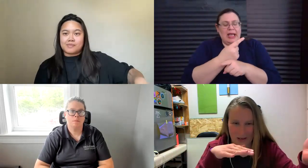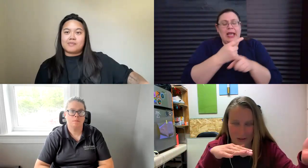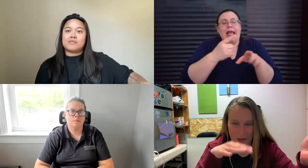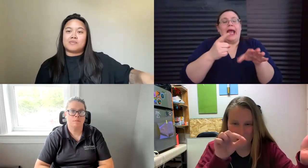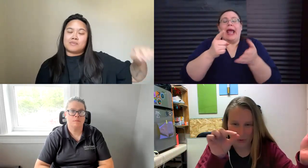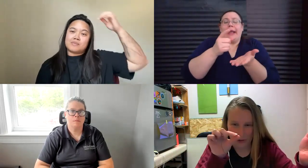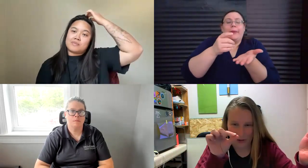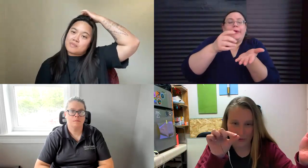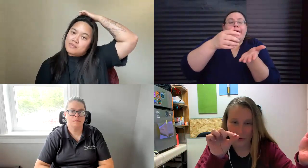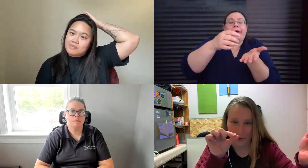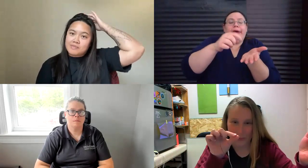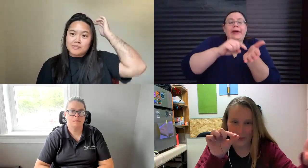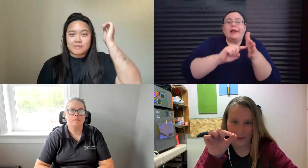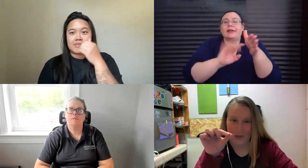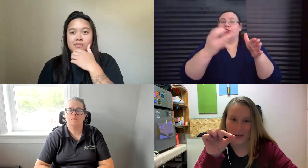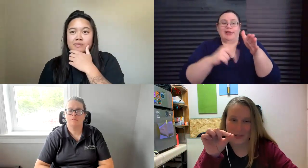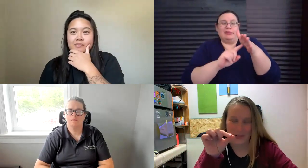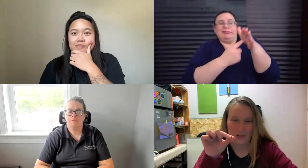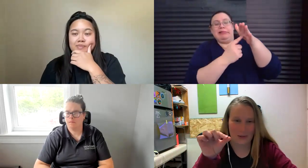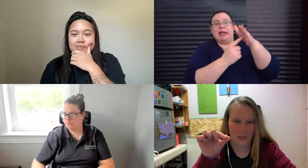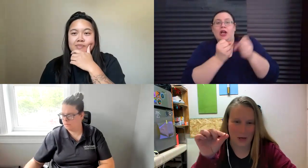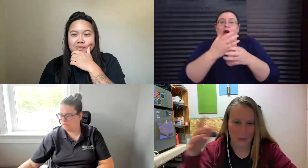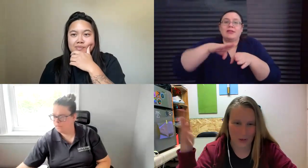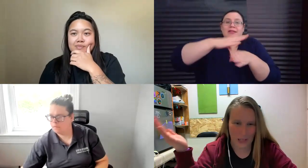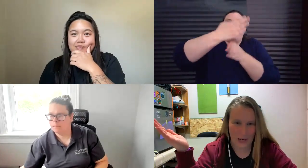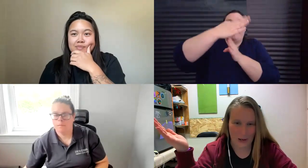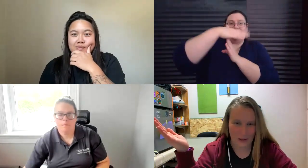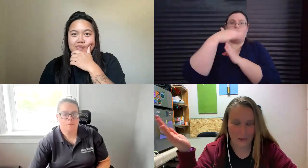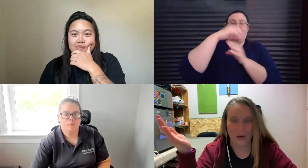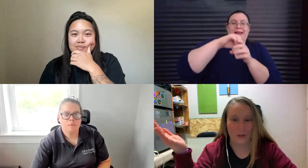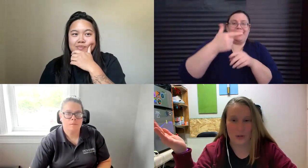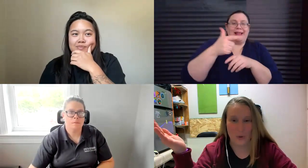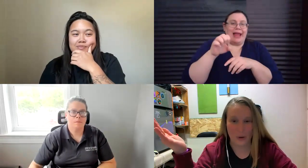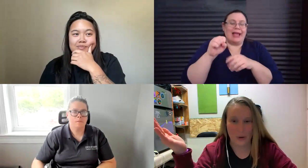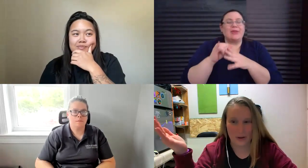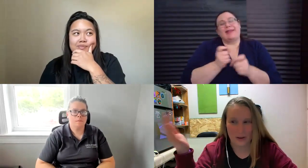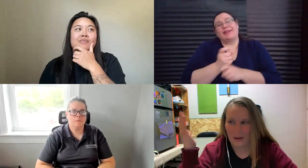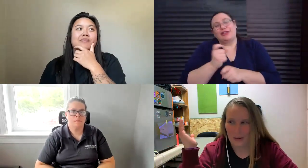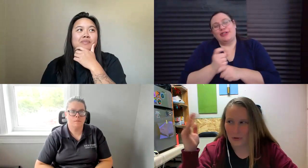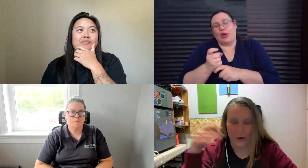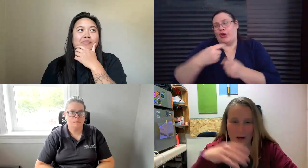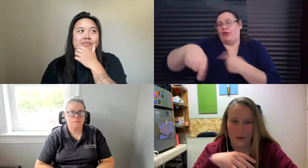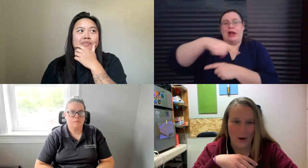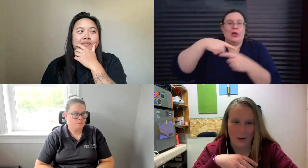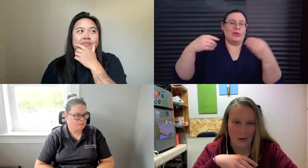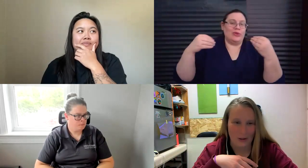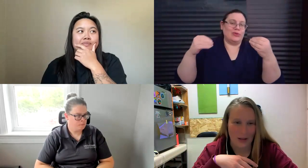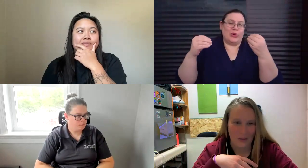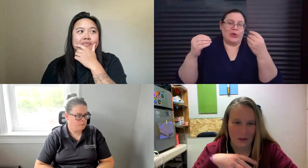And that little chip creating a fulcrum in the glass. So this is a running gag around the store for I don't know how long.